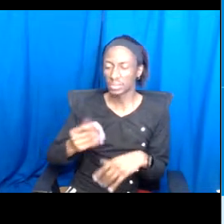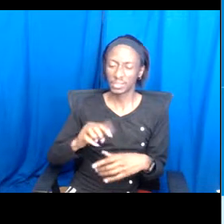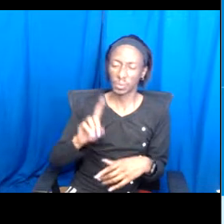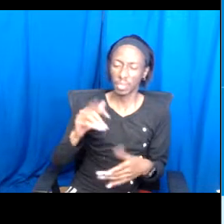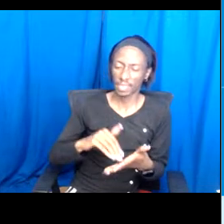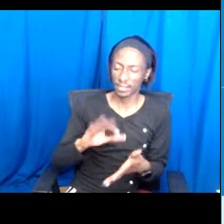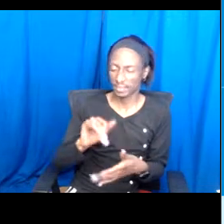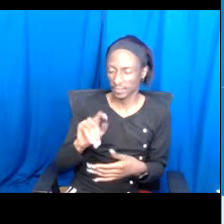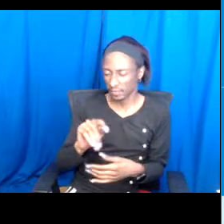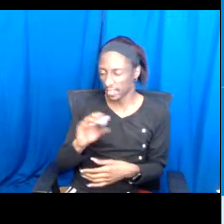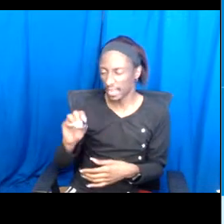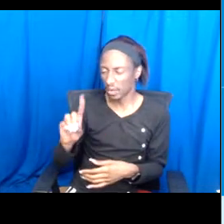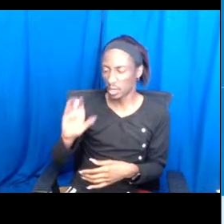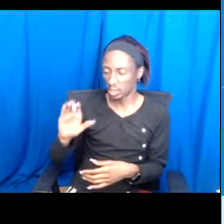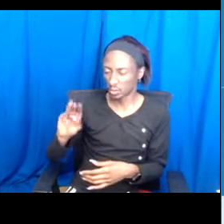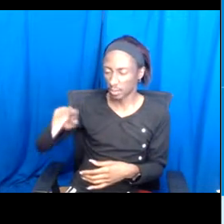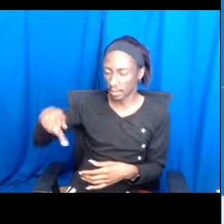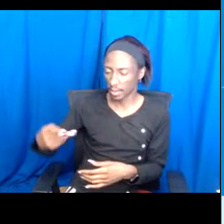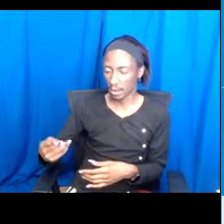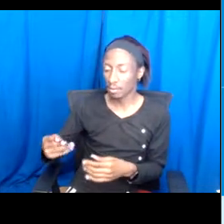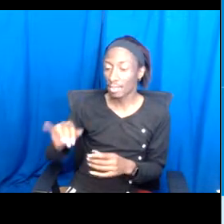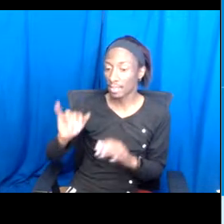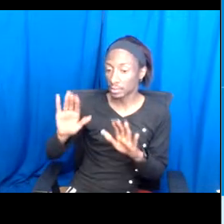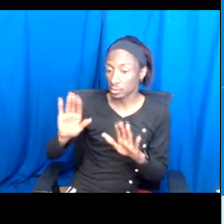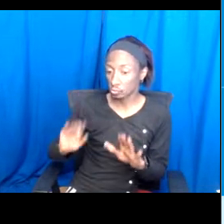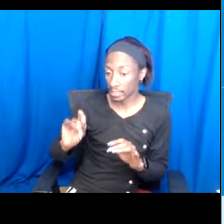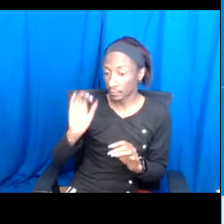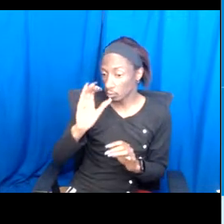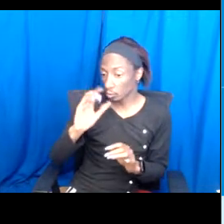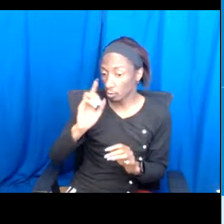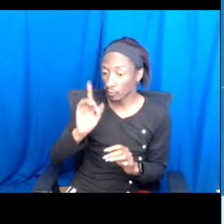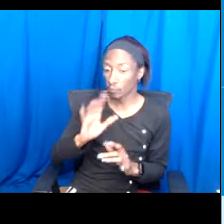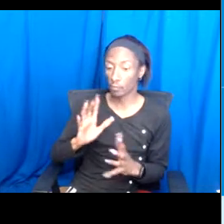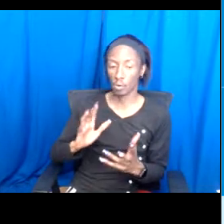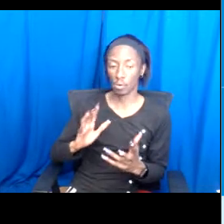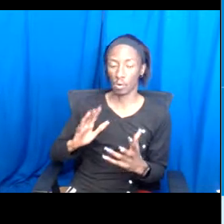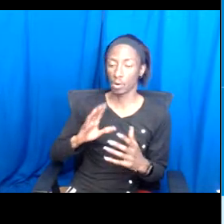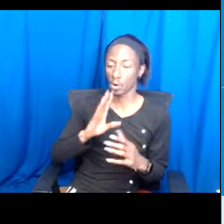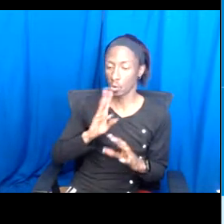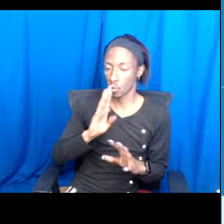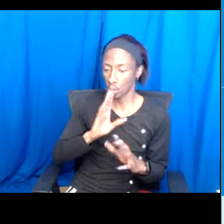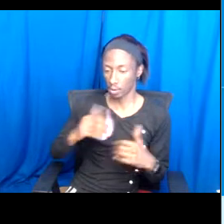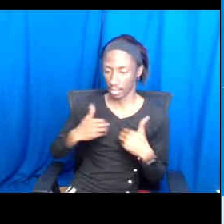Which is great when you're looking for marine life. And that's why these Otters have been used to search